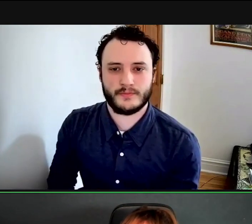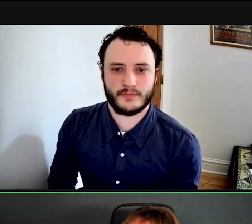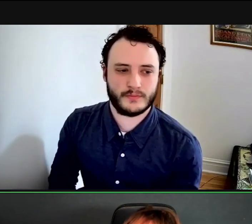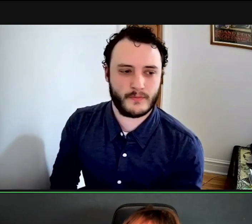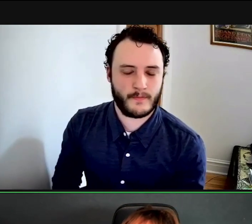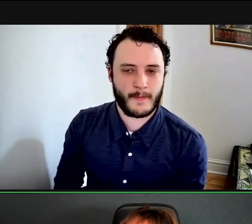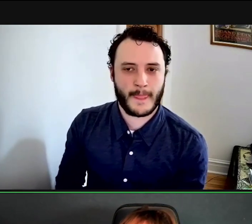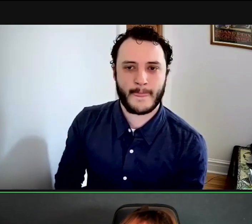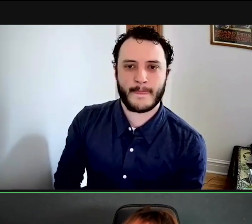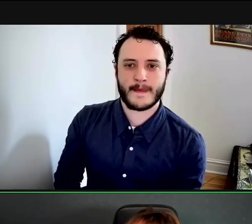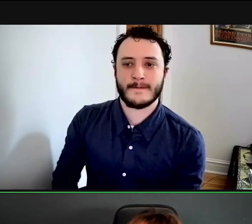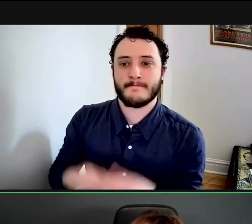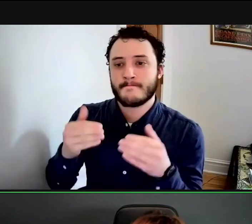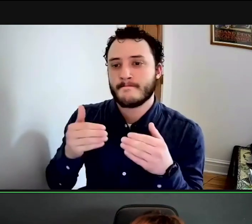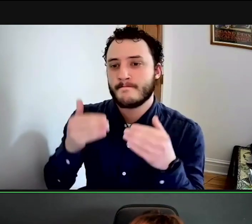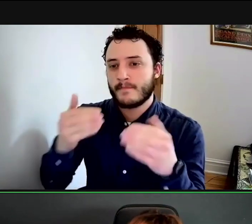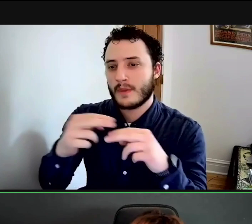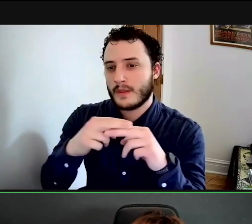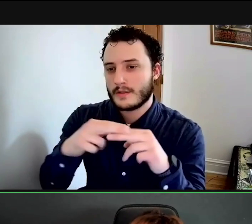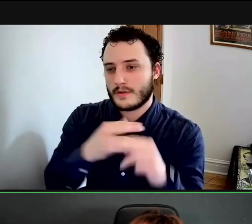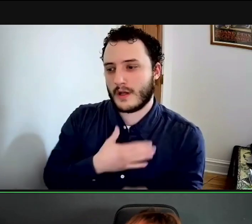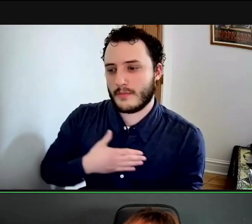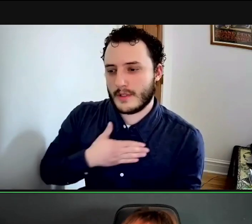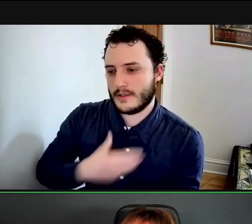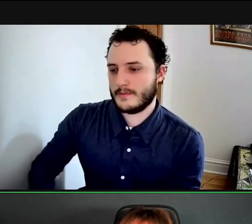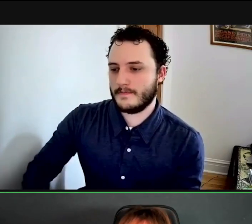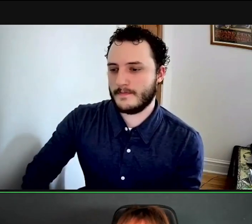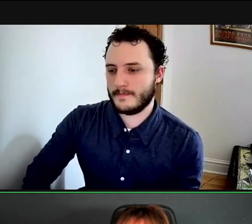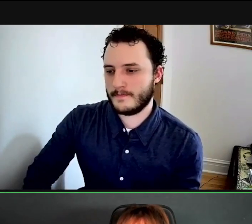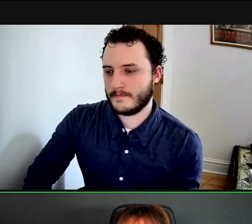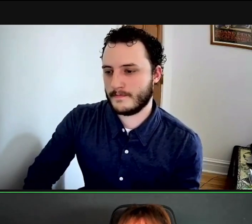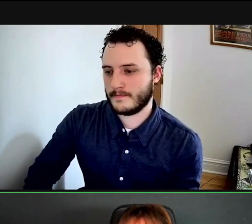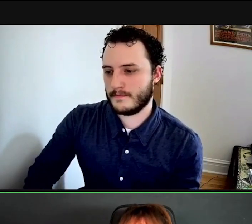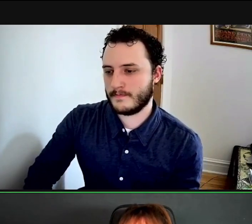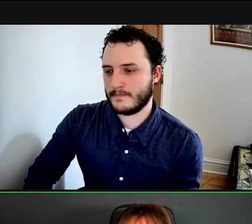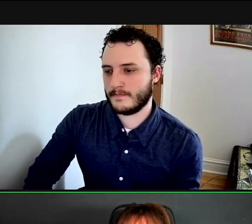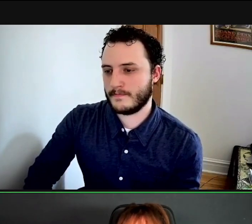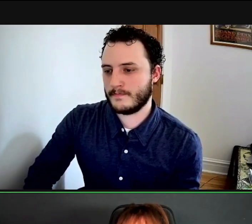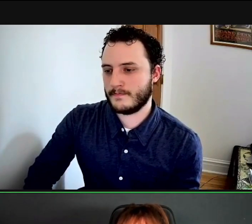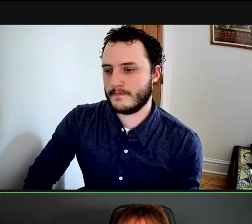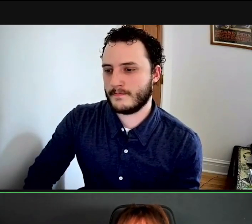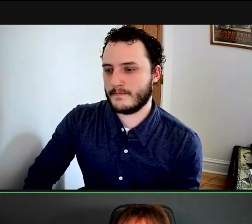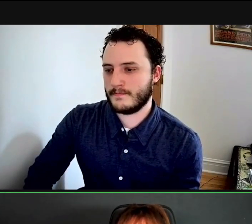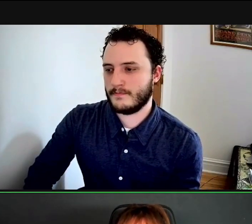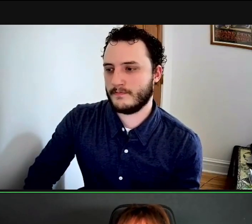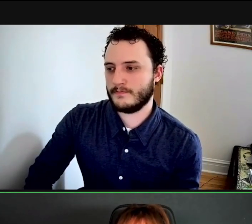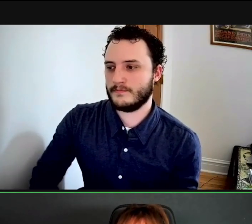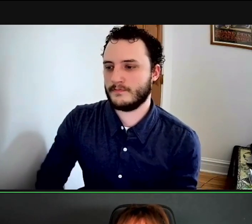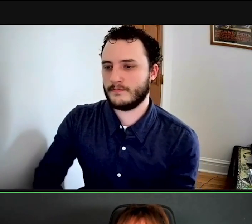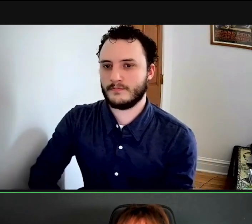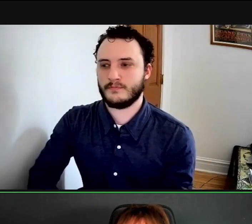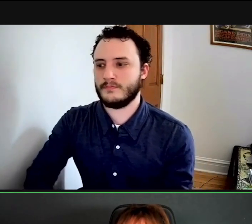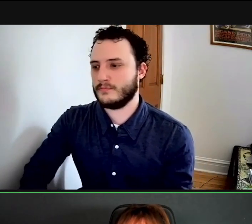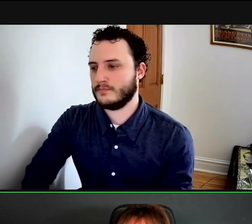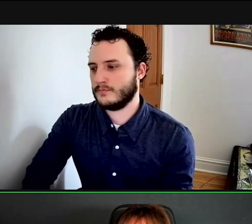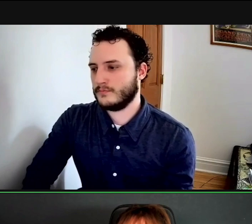maybe areas where they can offer suggestions for improvement. Let's move on to the next slide.